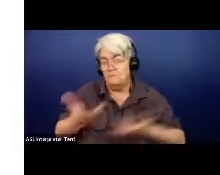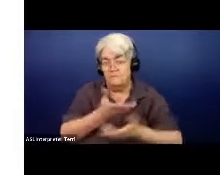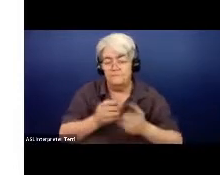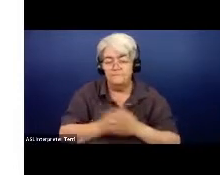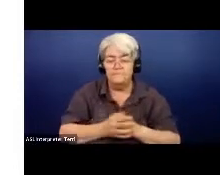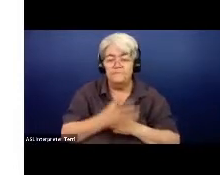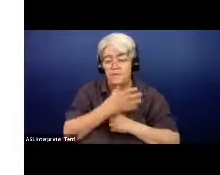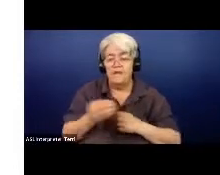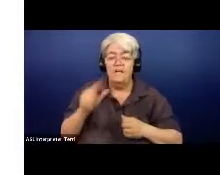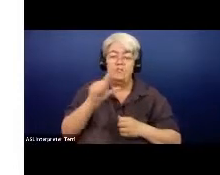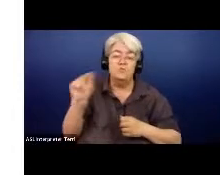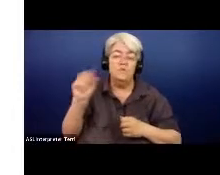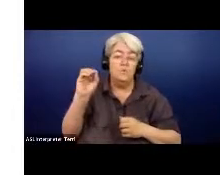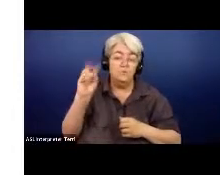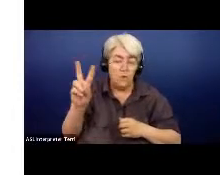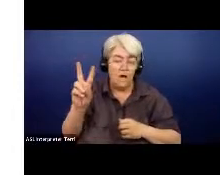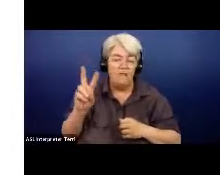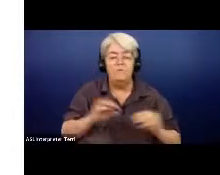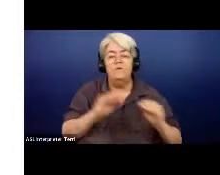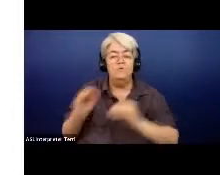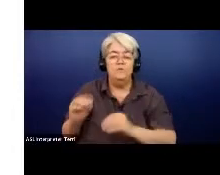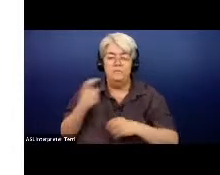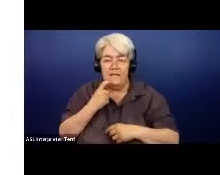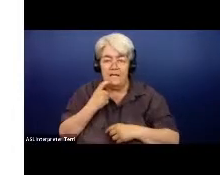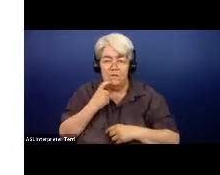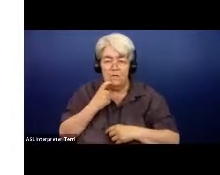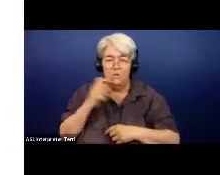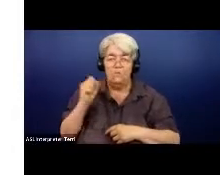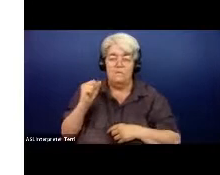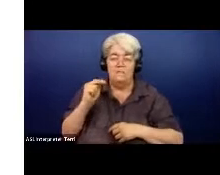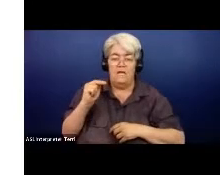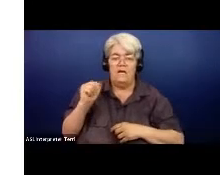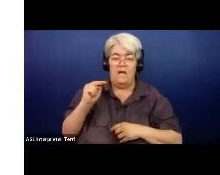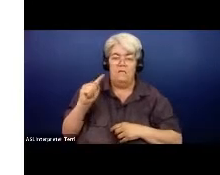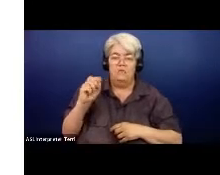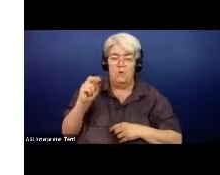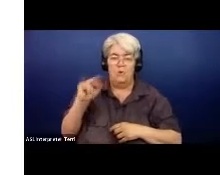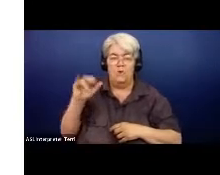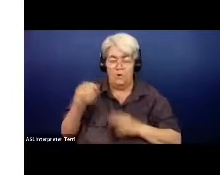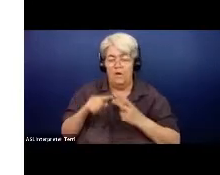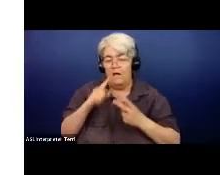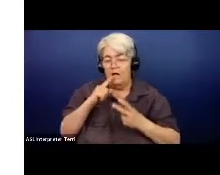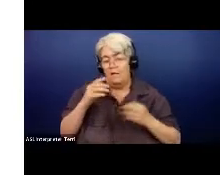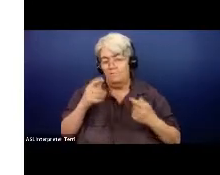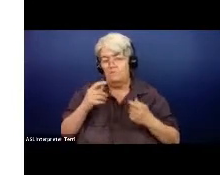we had moved to San Antonio. I was on my way home. I was chair of the Texas brain injury